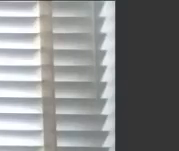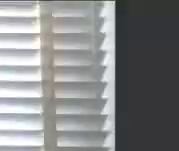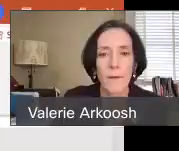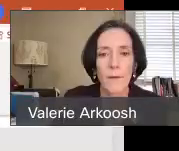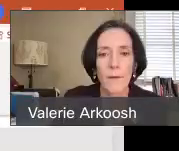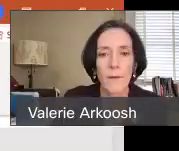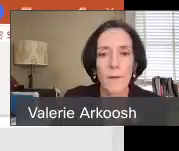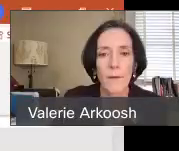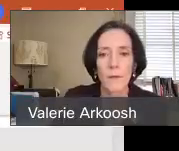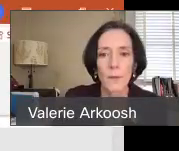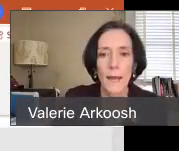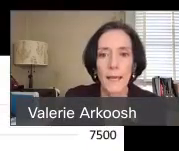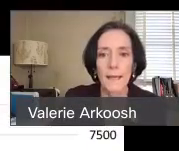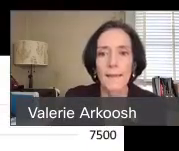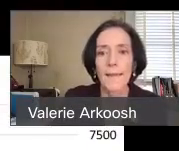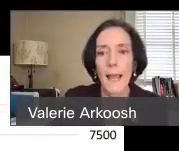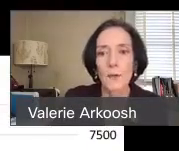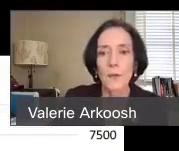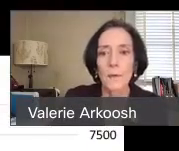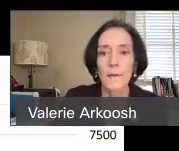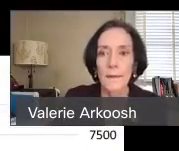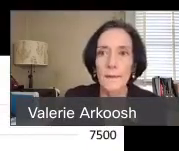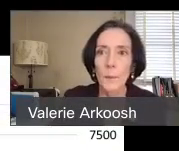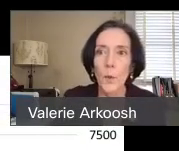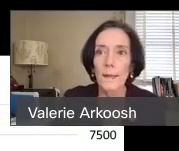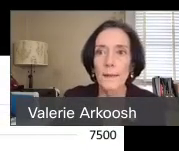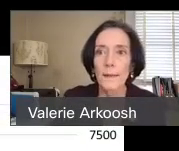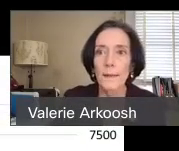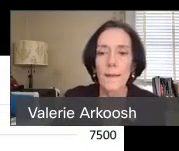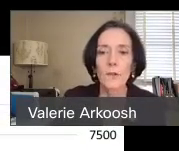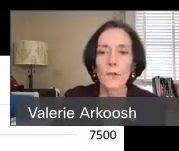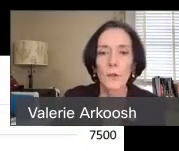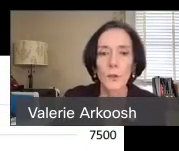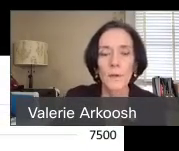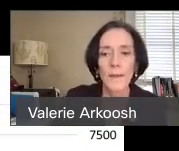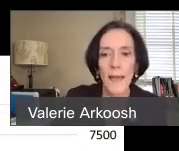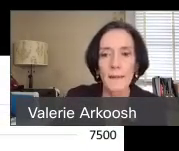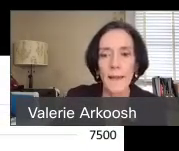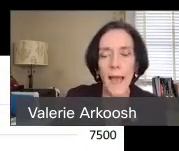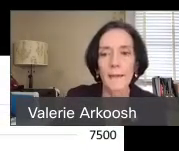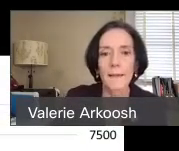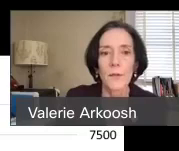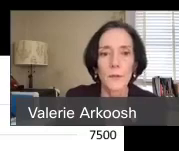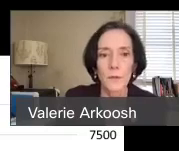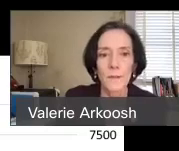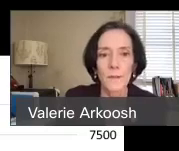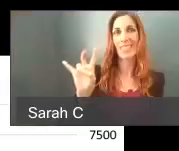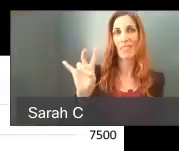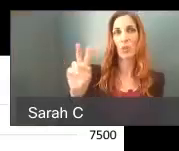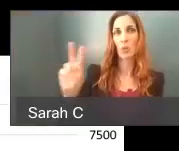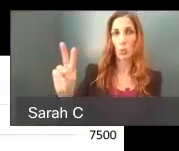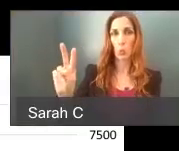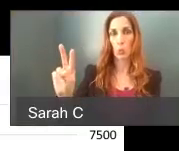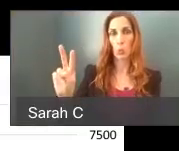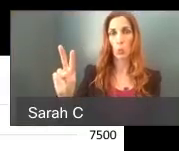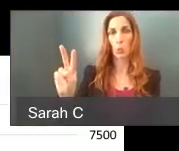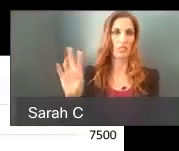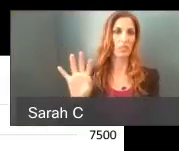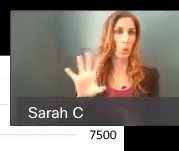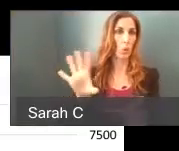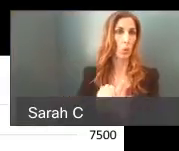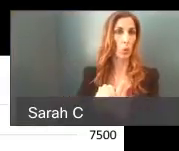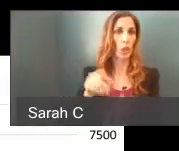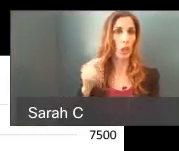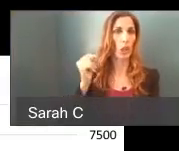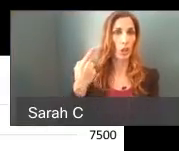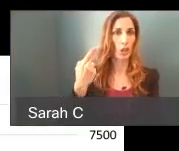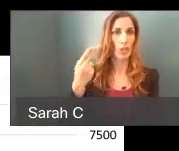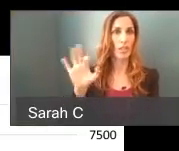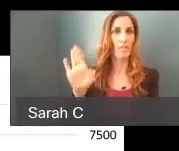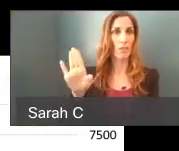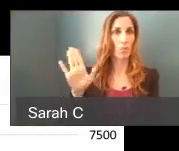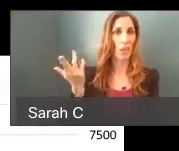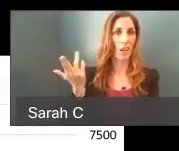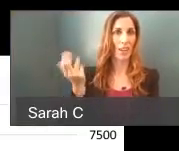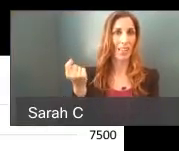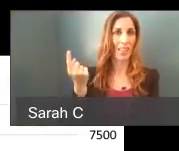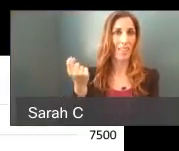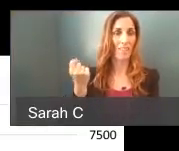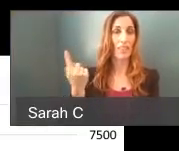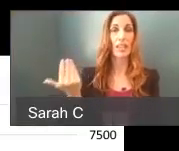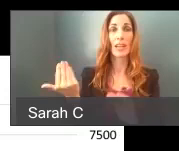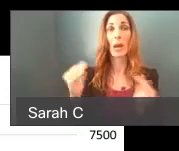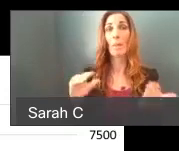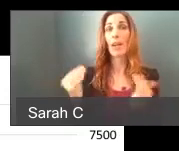average positivity rate is down to 6.72% as of Thursday, February the 11th, compared with 7.54%